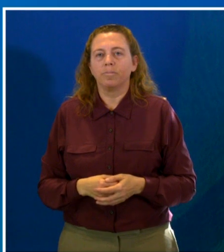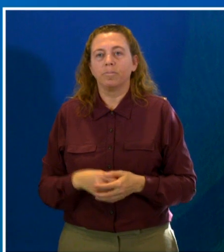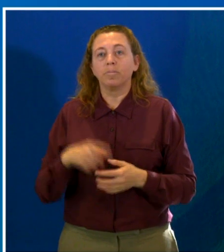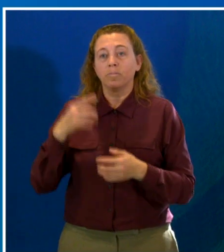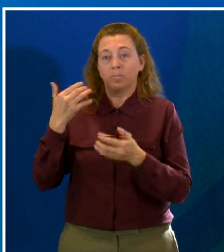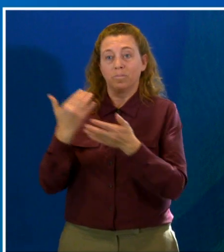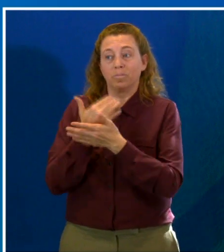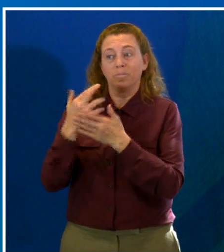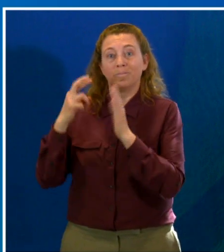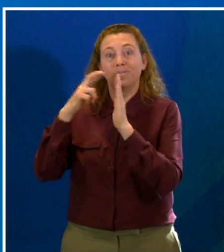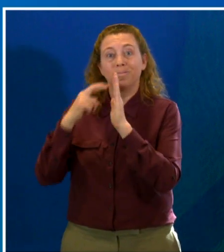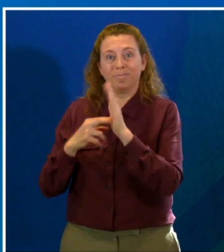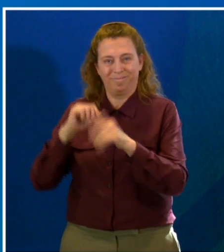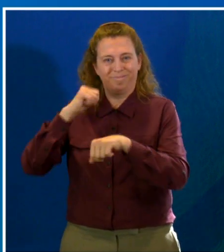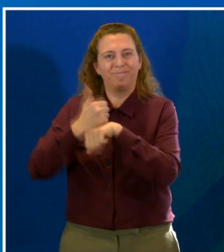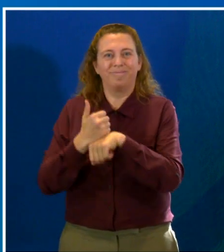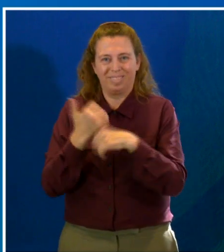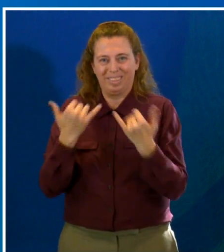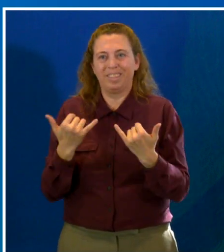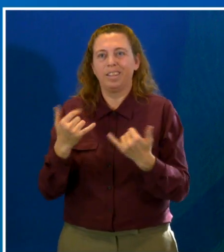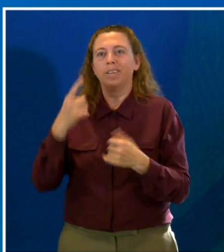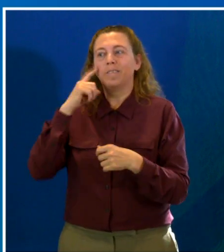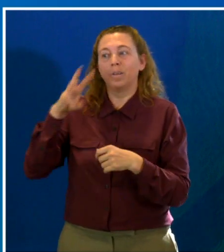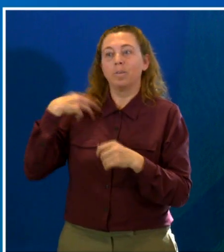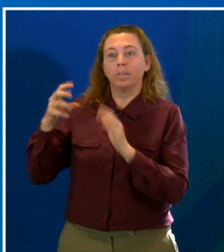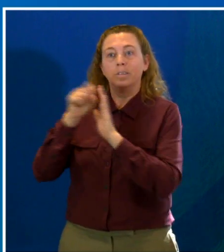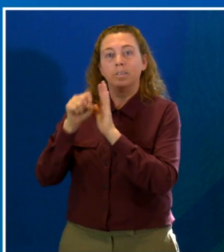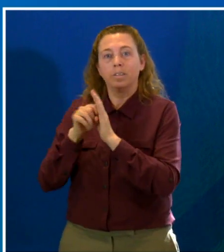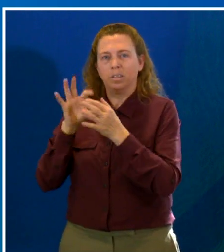Washington will now embrace the CDC s new recommendation,